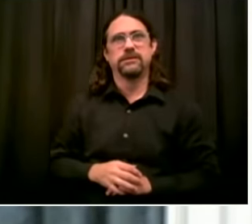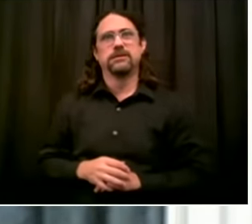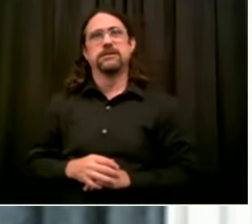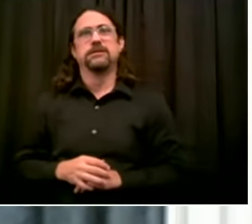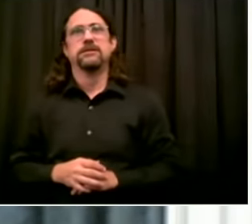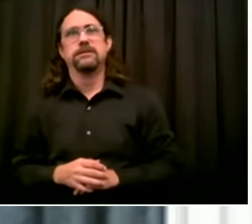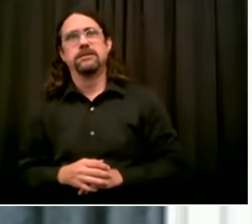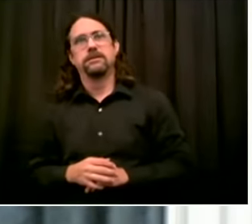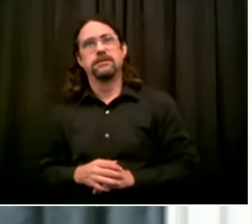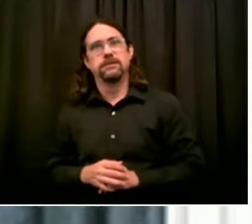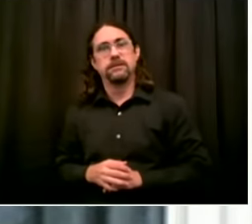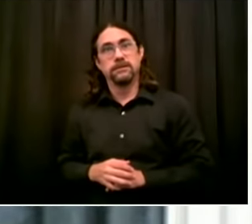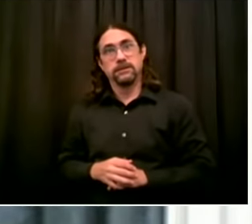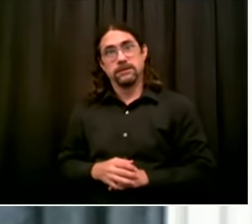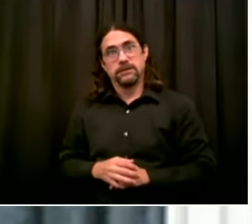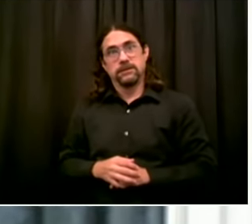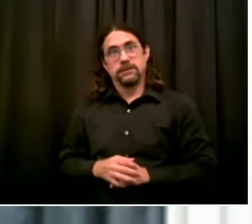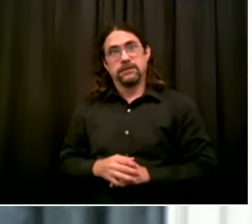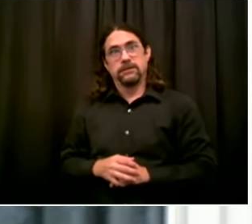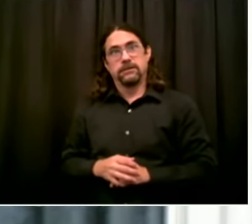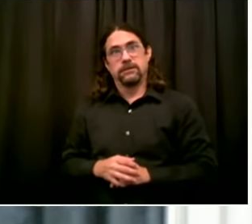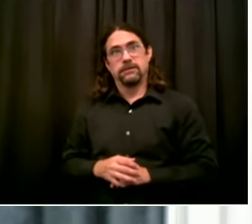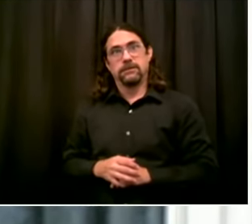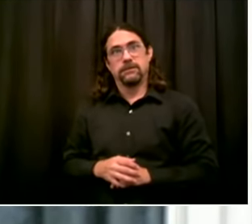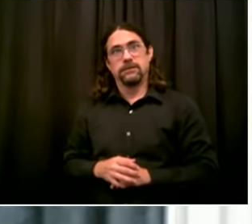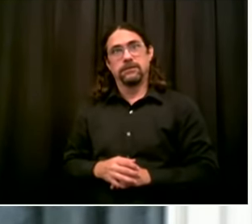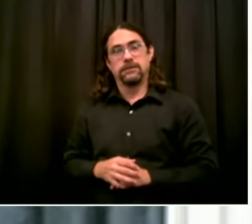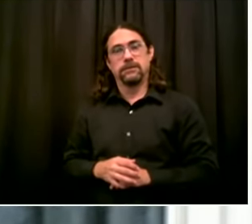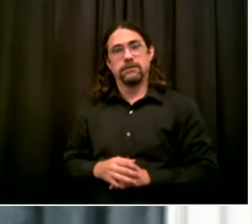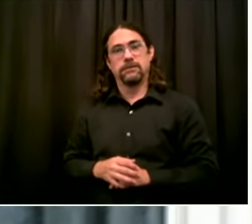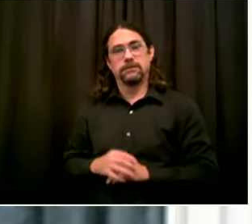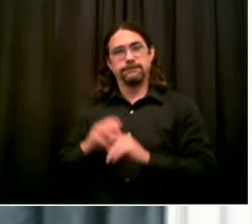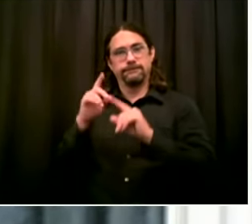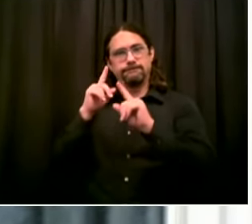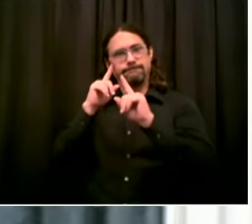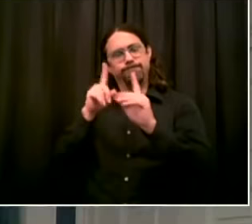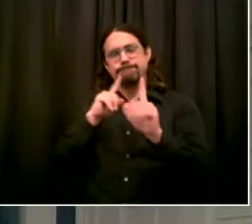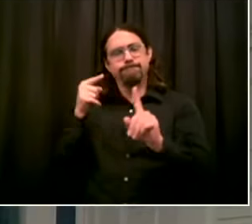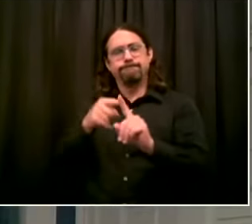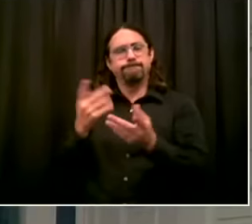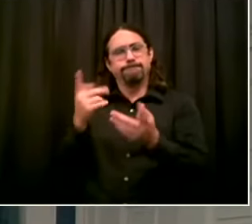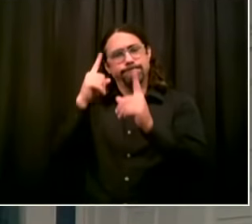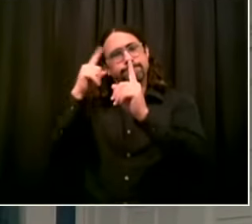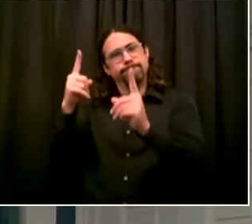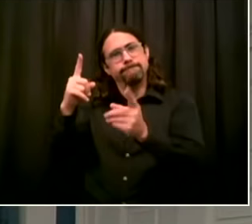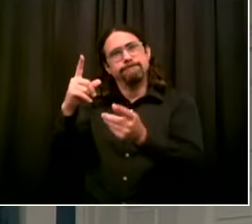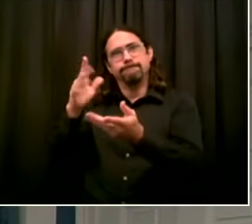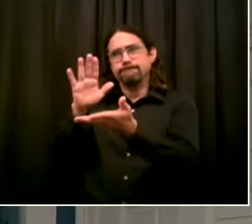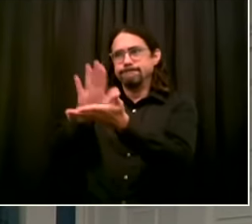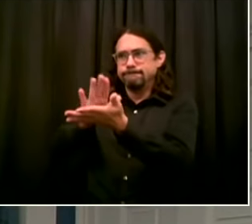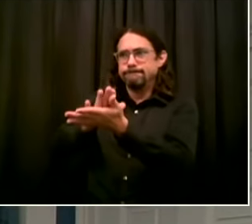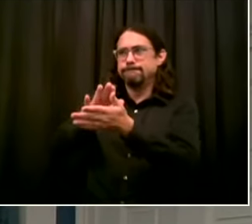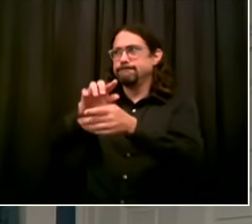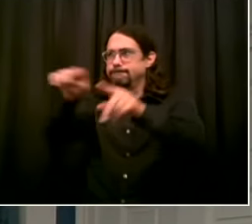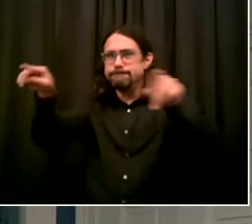BUT AGAIN THE AGOL SI AGAINST THE BACK DROP OF CONSTANTLY